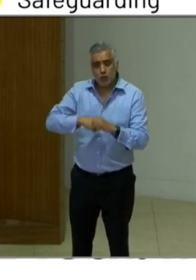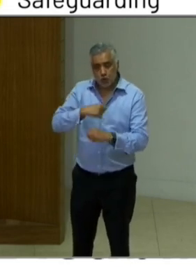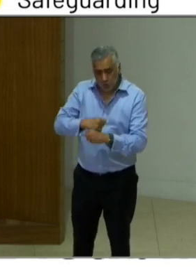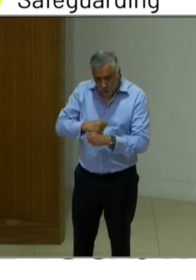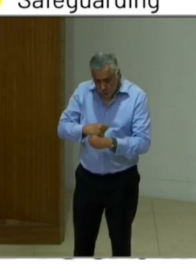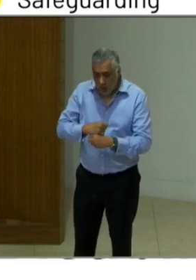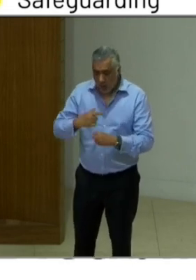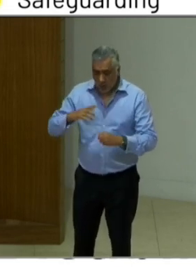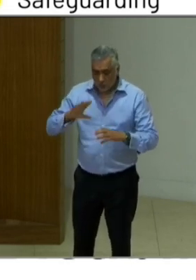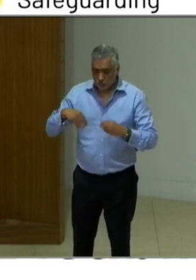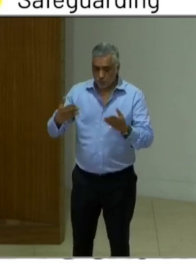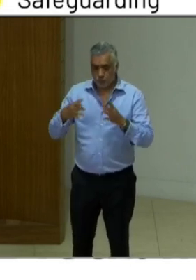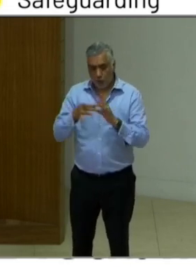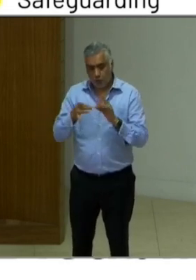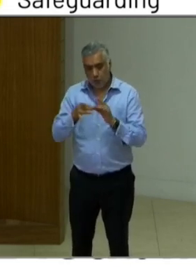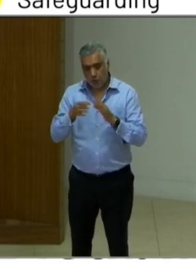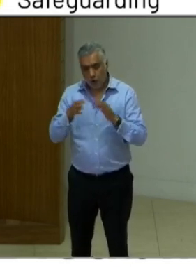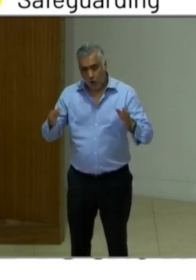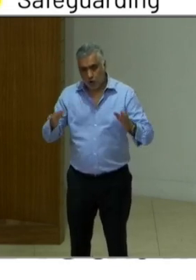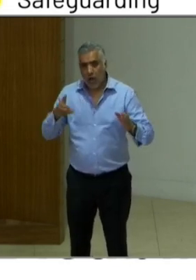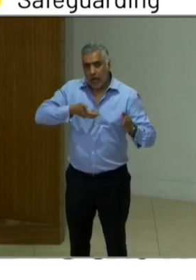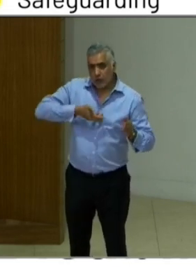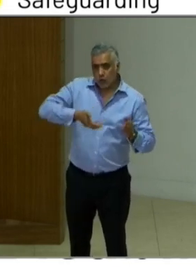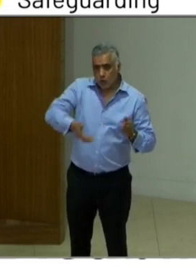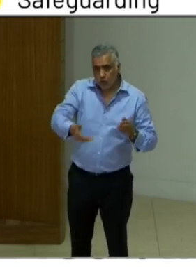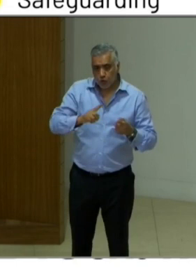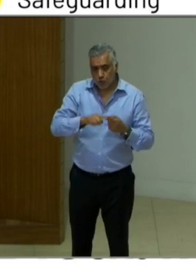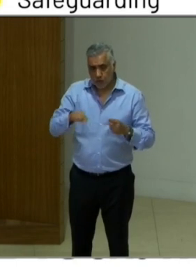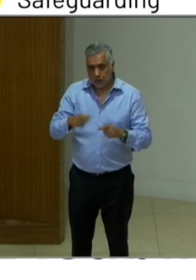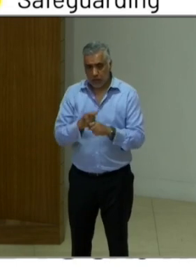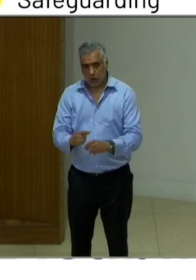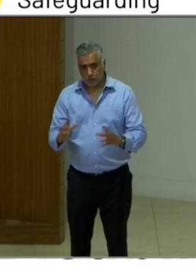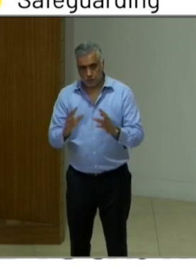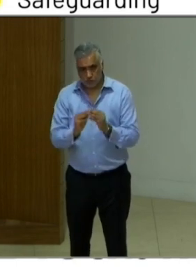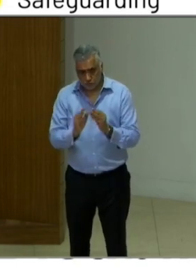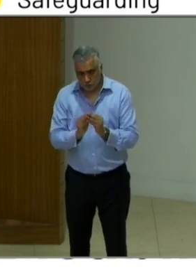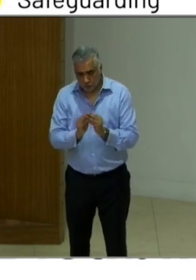remarks as an introduction to this annual event, the International Safeguarding